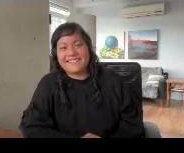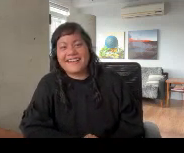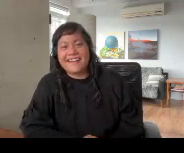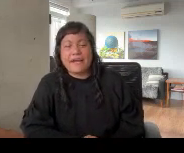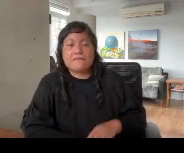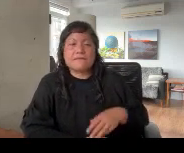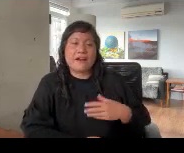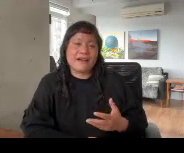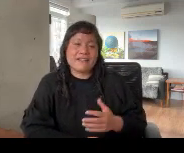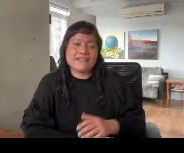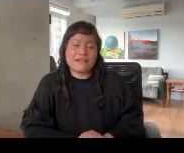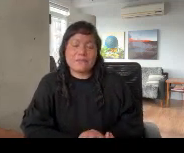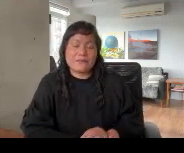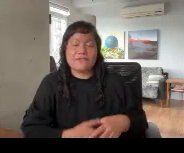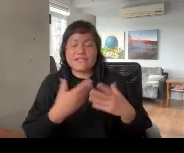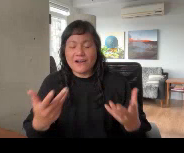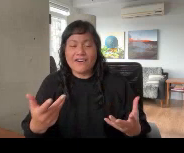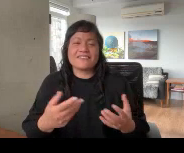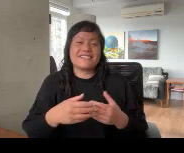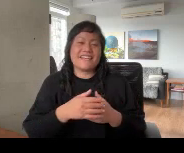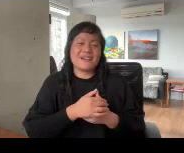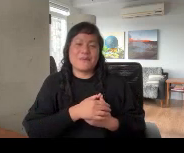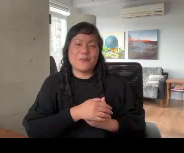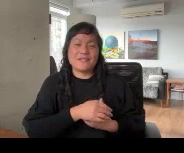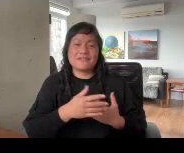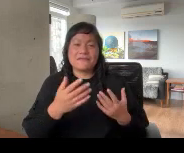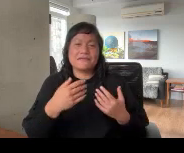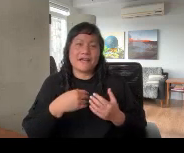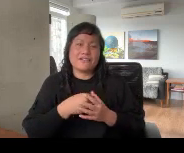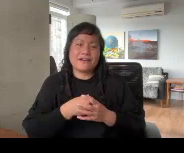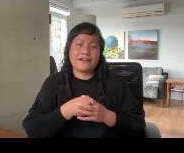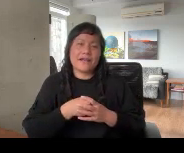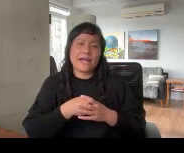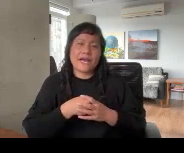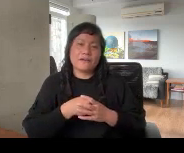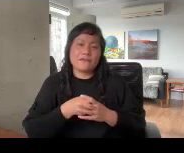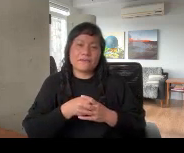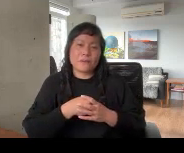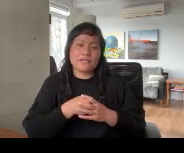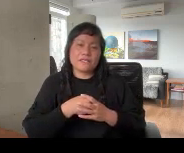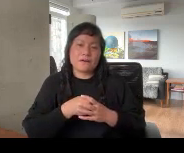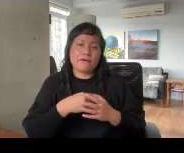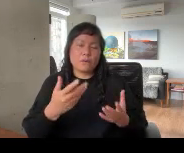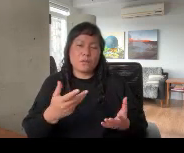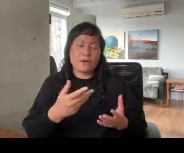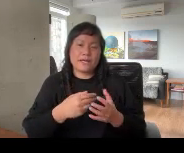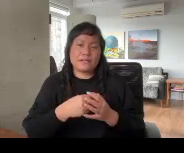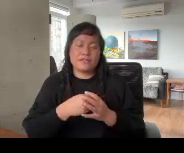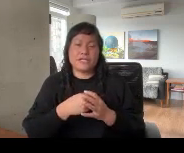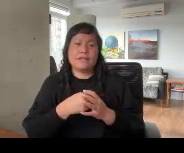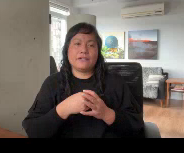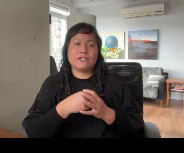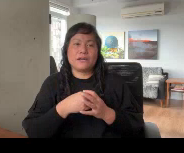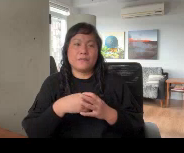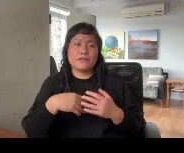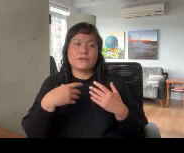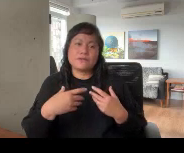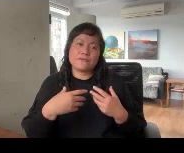years, and for us all to take a moment to reflect on how the focus of our work has changed in terms